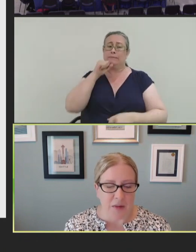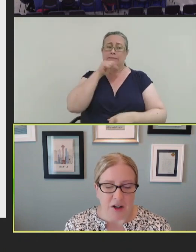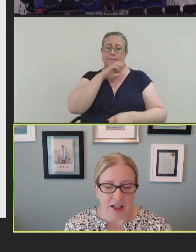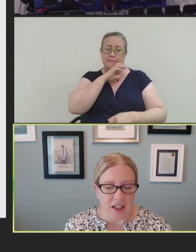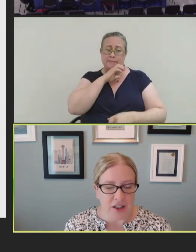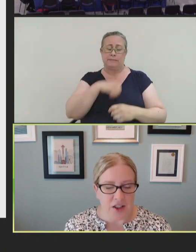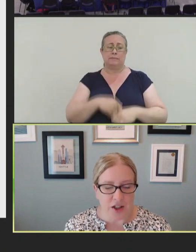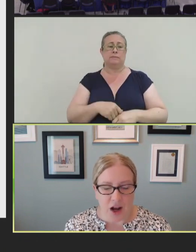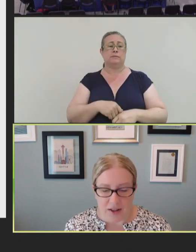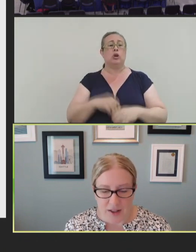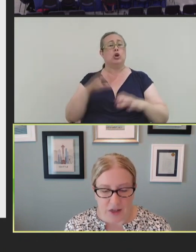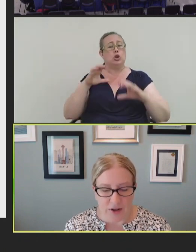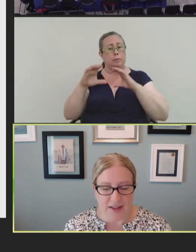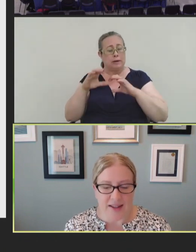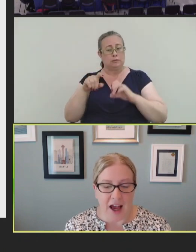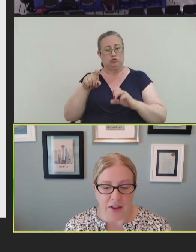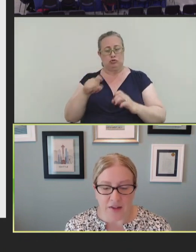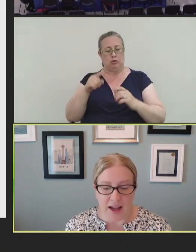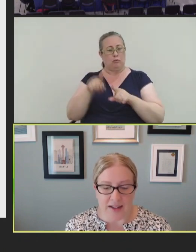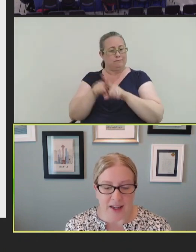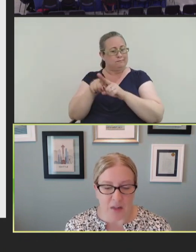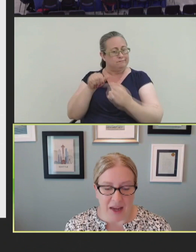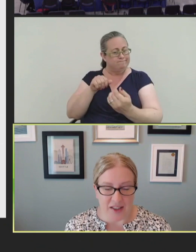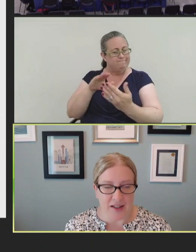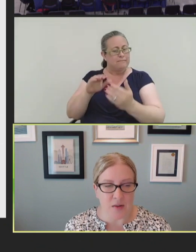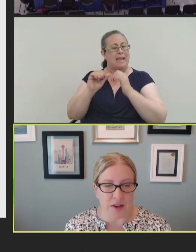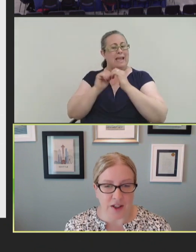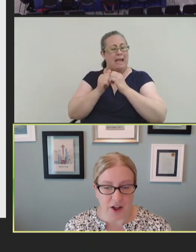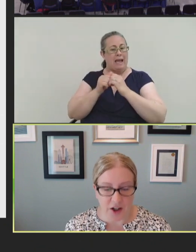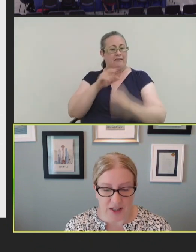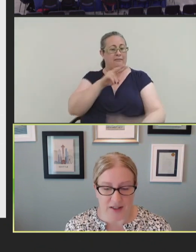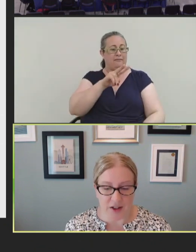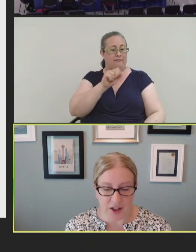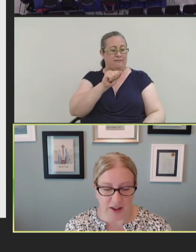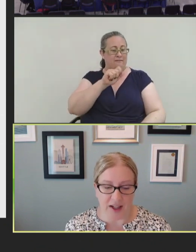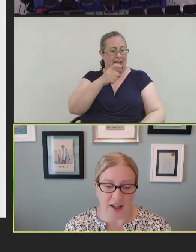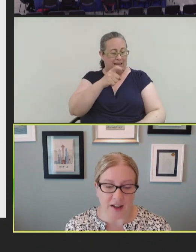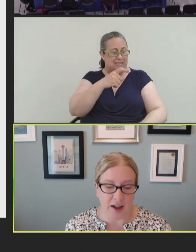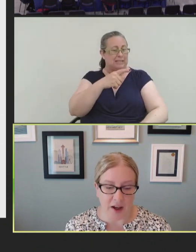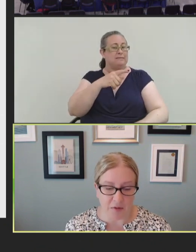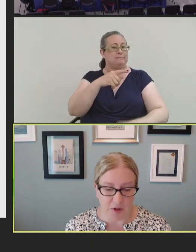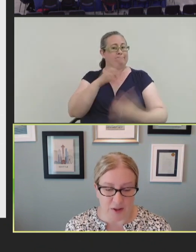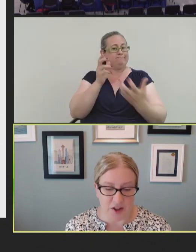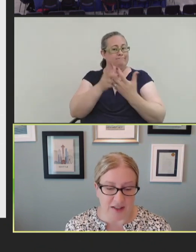Communication should also address how the vaccine matches with the current circulating flu strains.